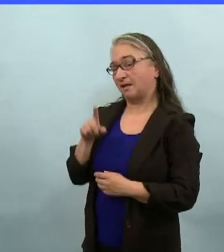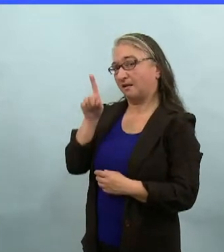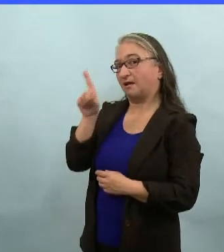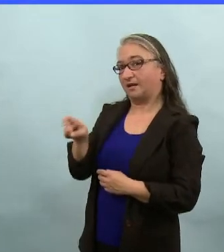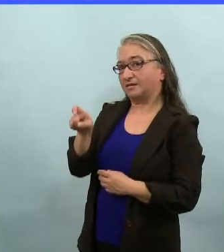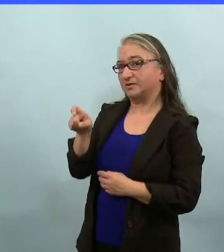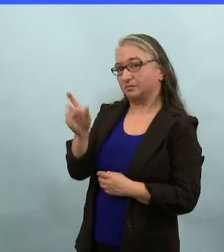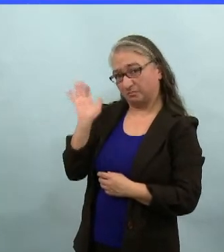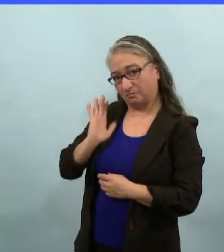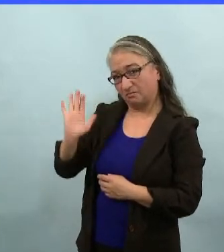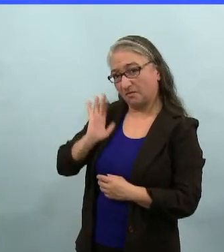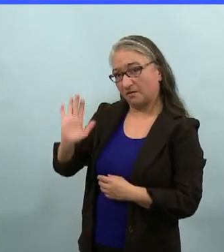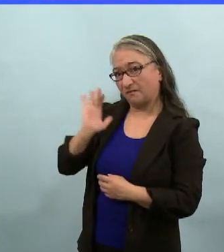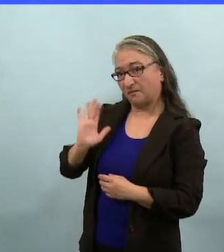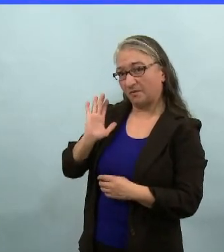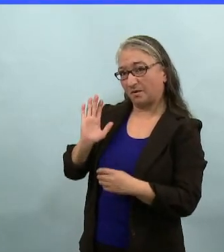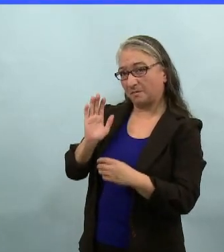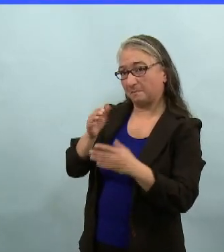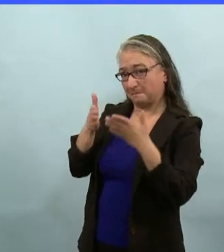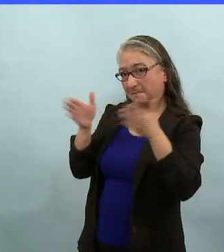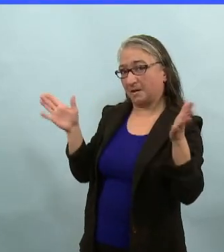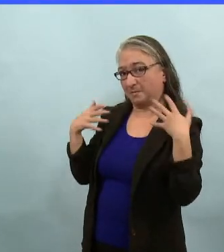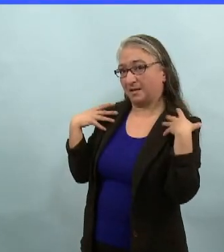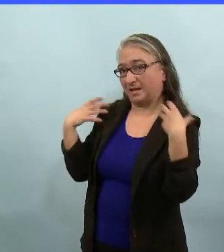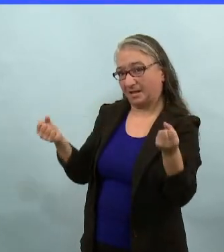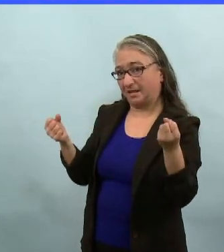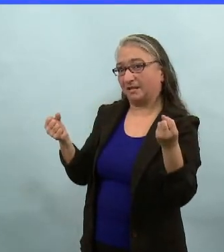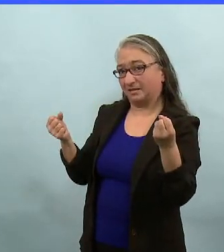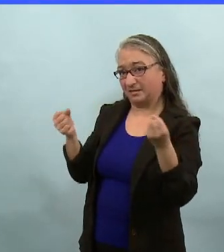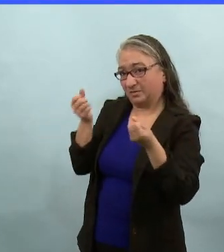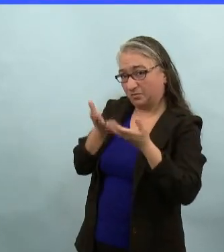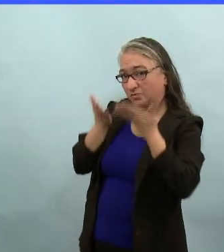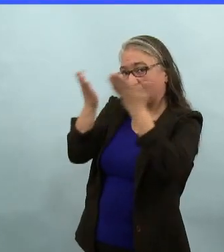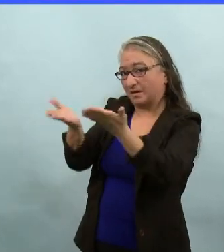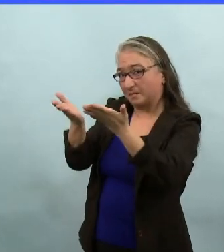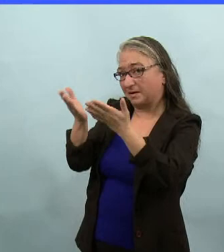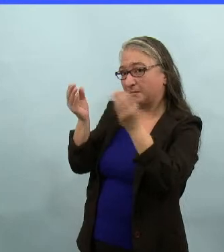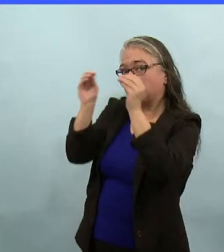well i think every day we're bouncing ideas back and forth and and what what we can what can we do